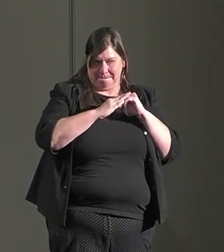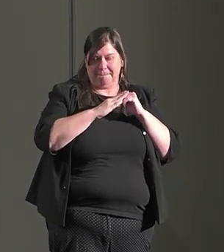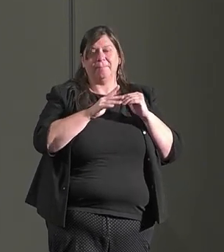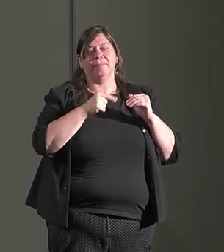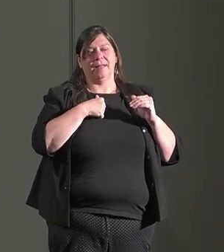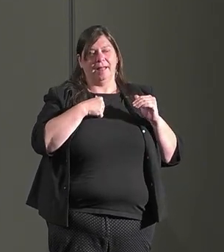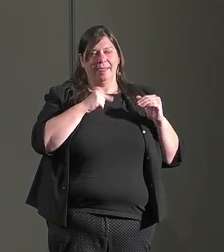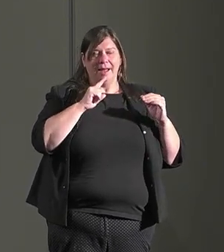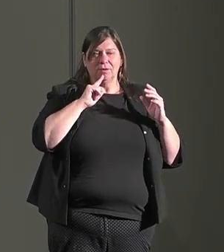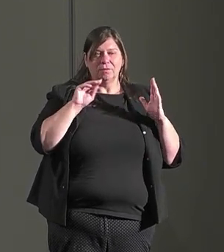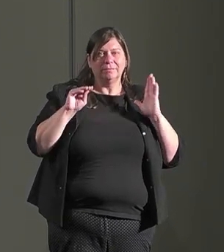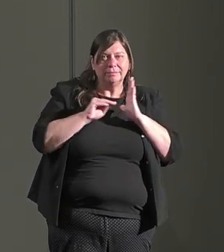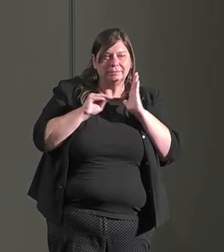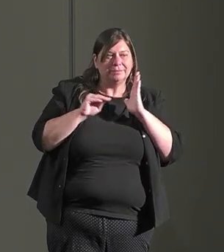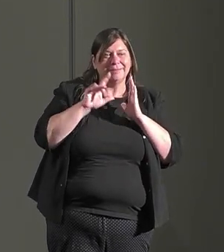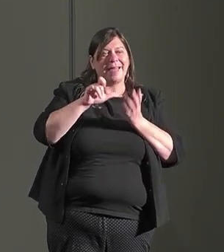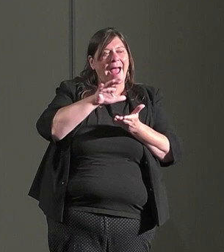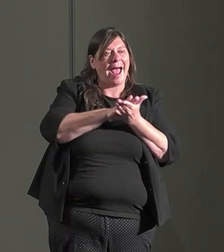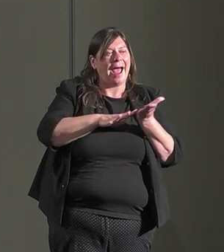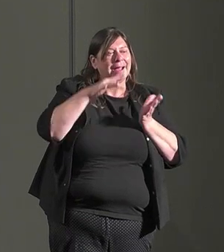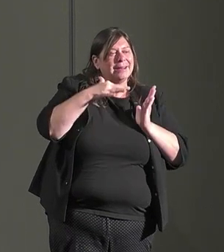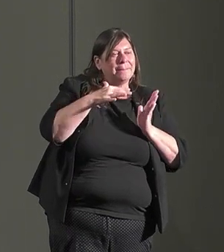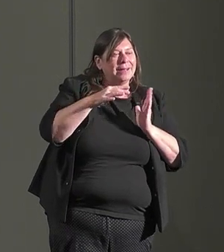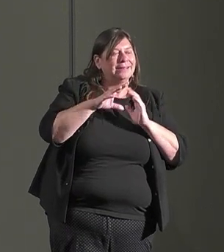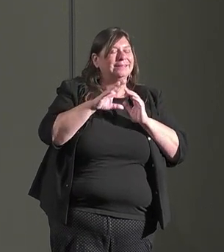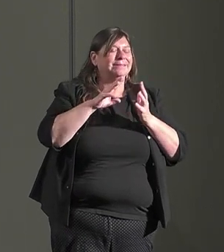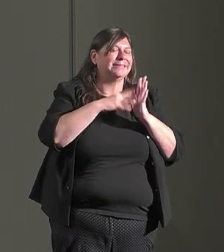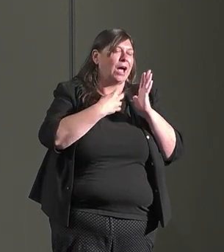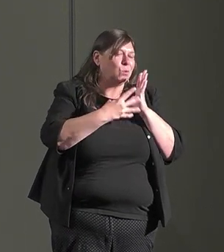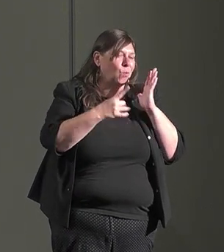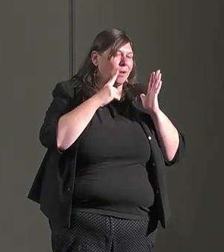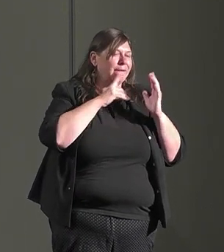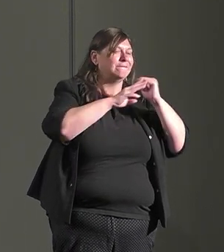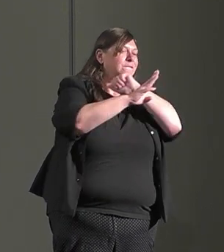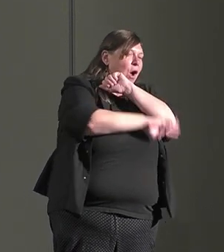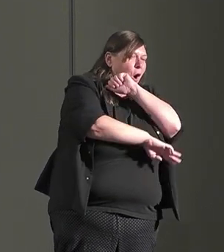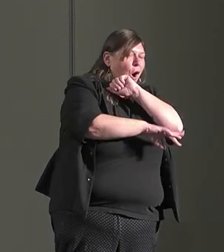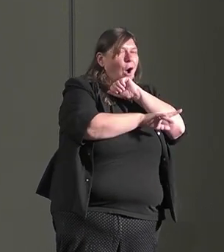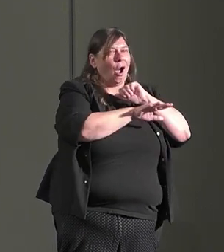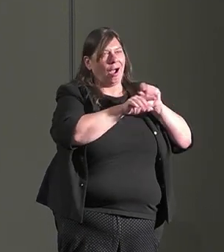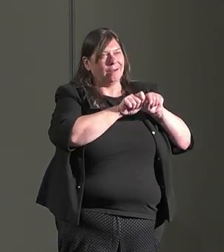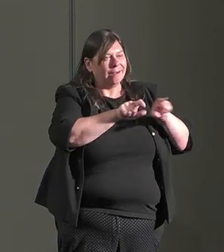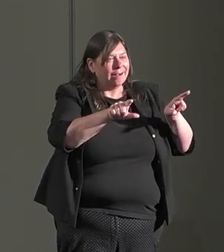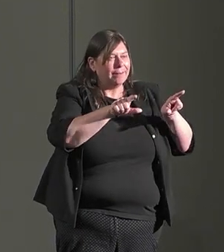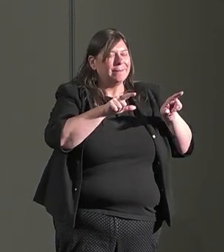in with the academic schedule coming out in the Fall. It is not completely tightly link